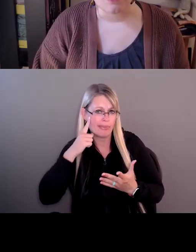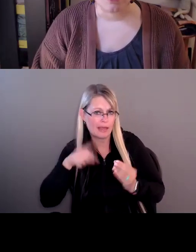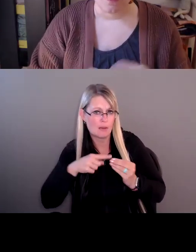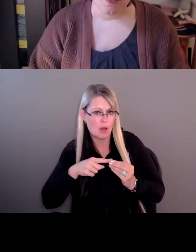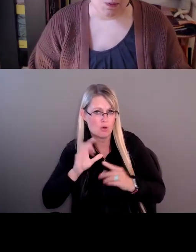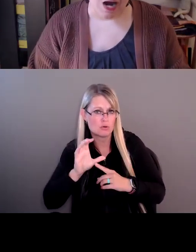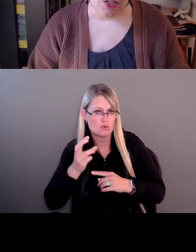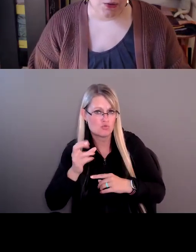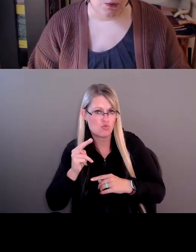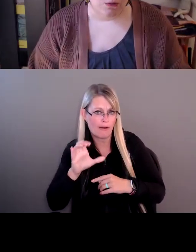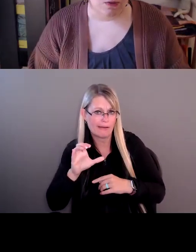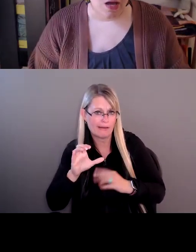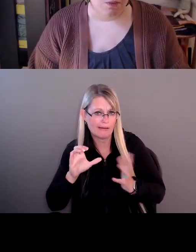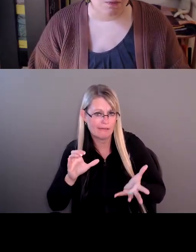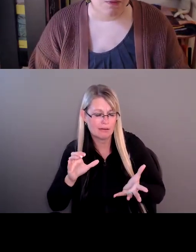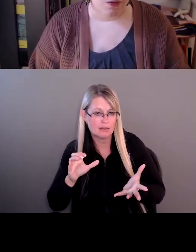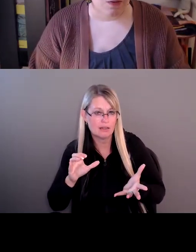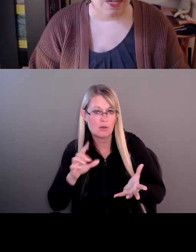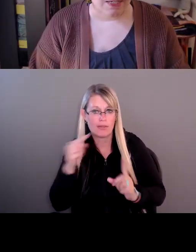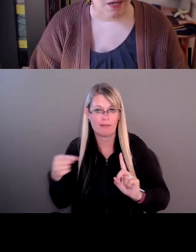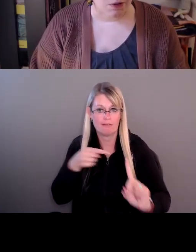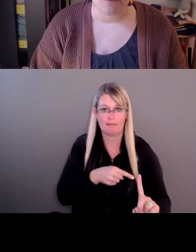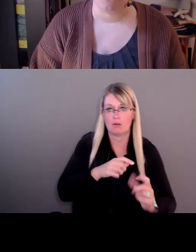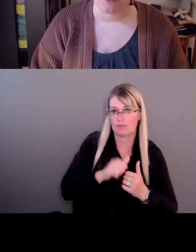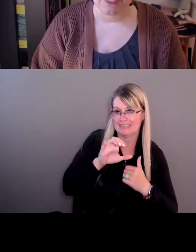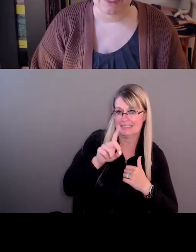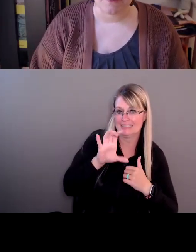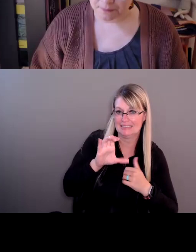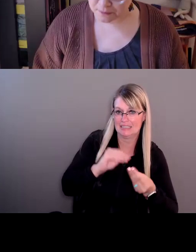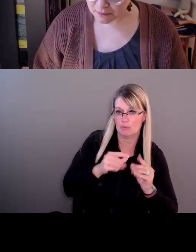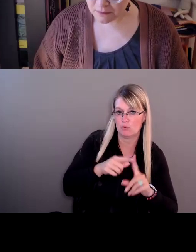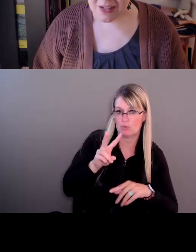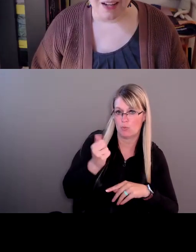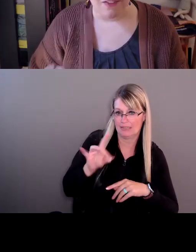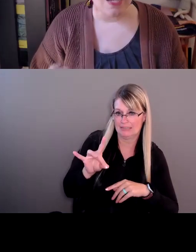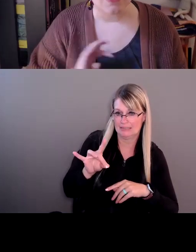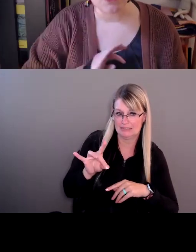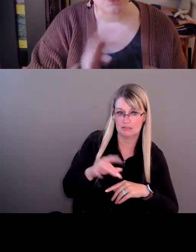It always goes back to those CDC numbers from 2018. And in fact, if you go to the